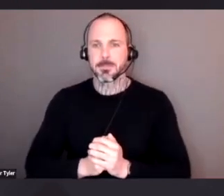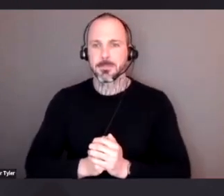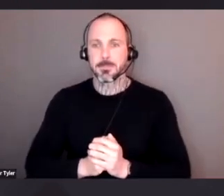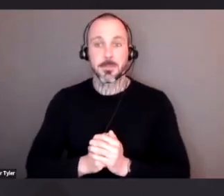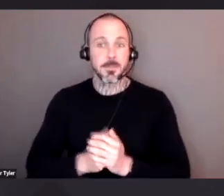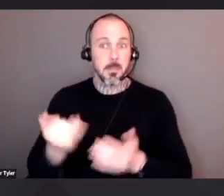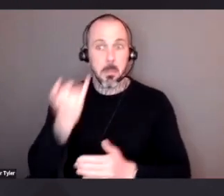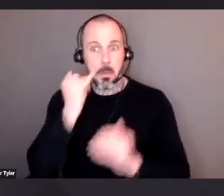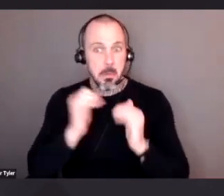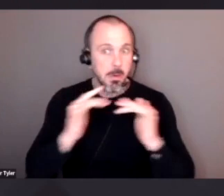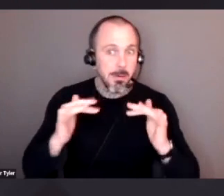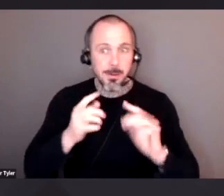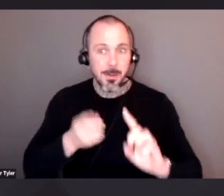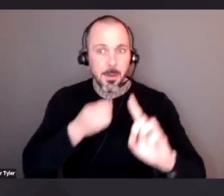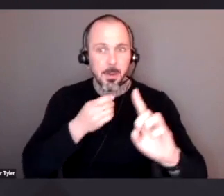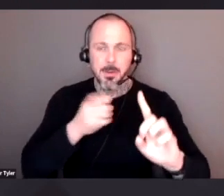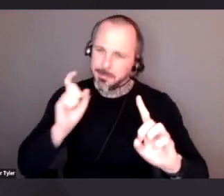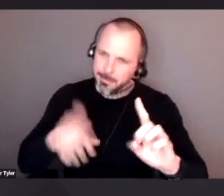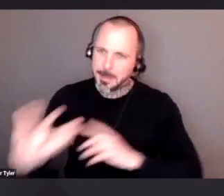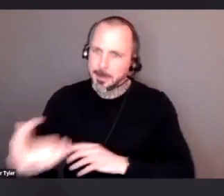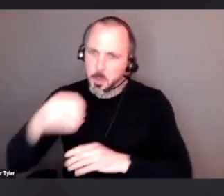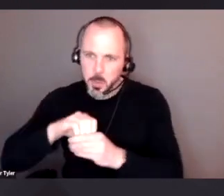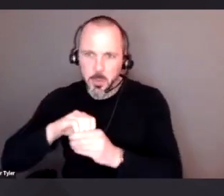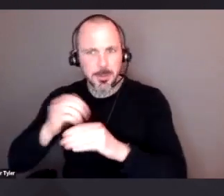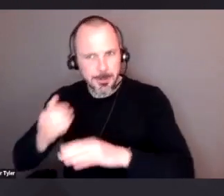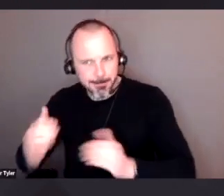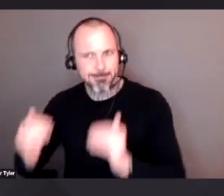to prioritize diversity and inclusion within hiring.